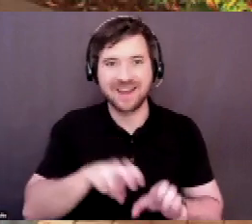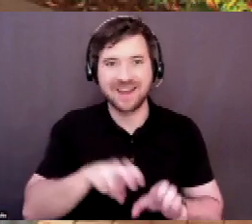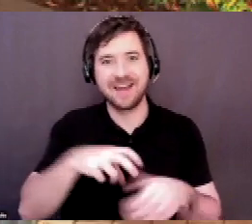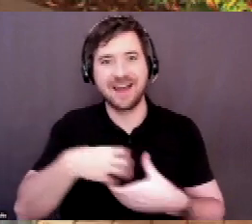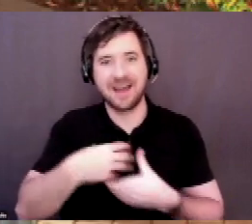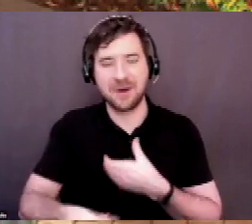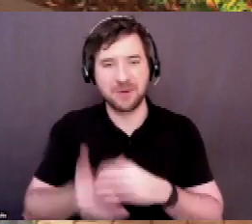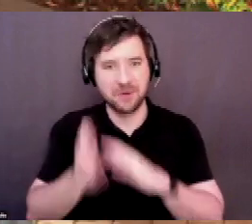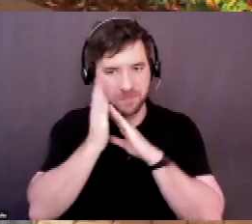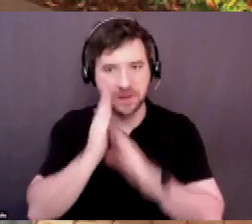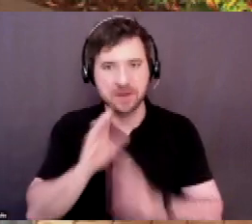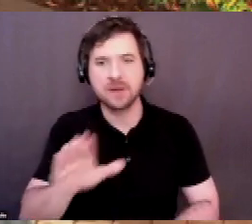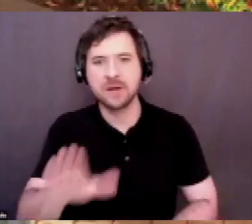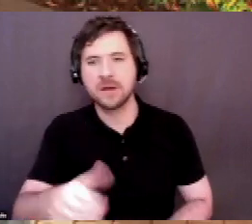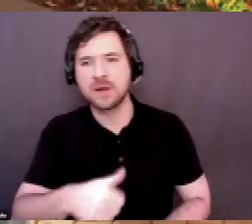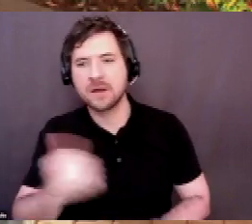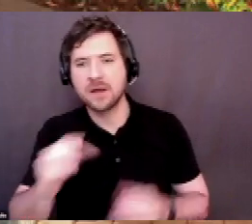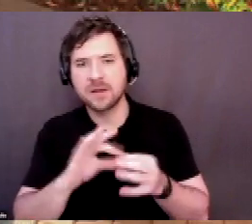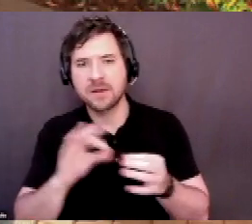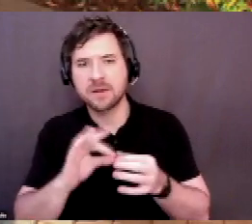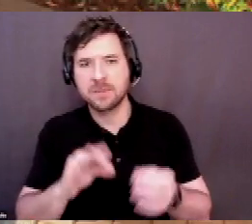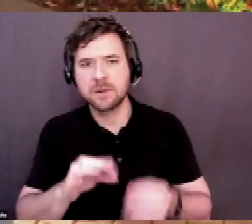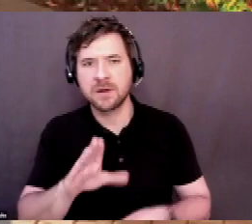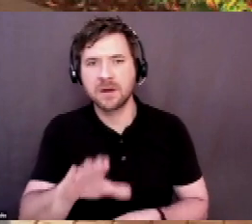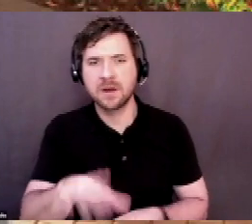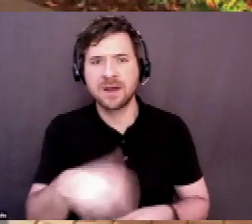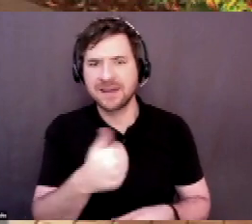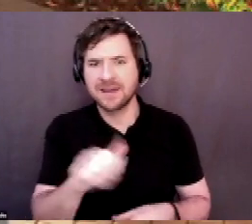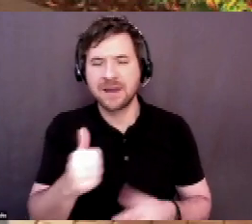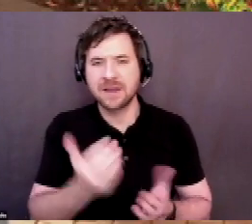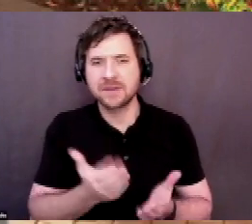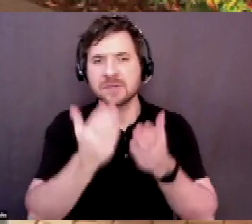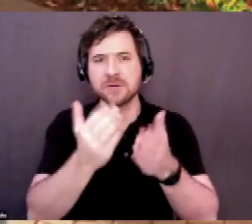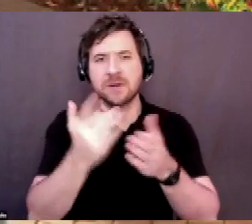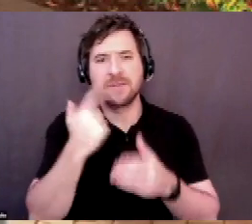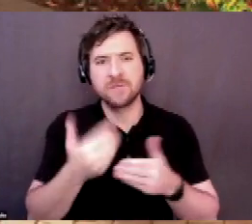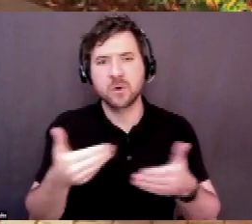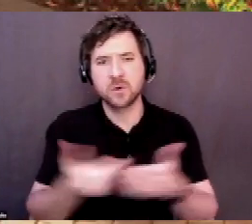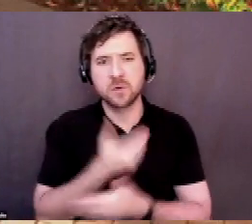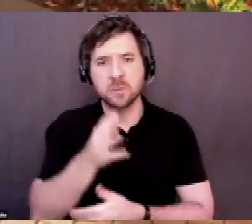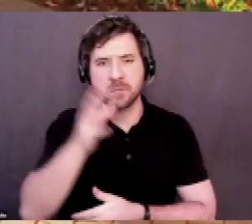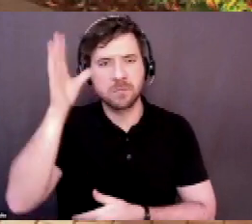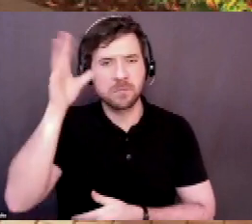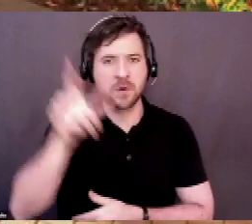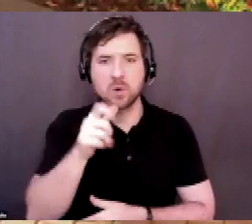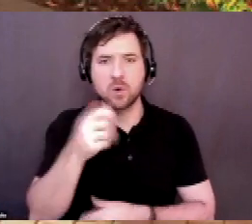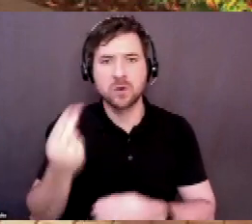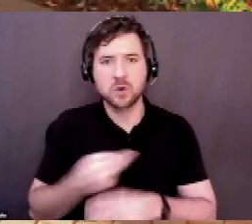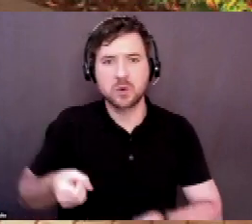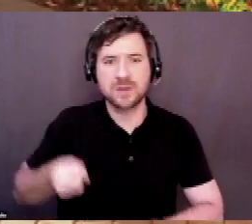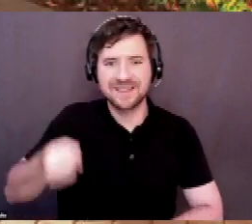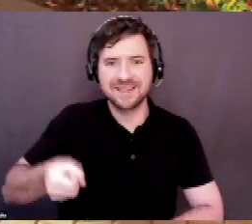new parents that use a cane. One thing I didn't mention in my talk is